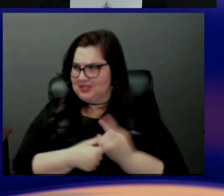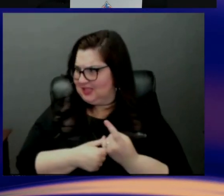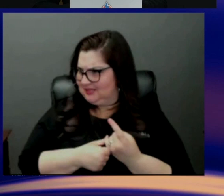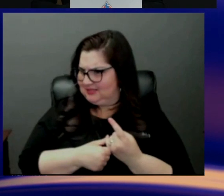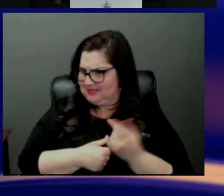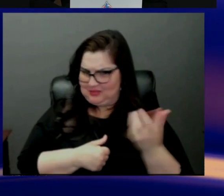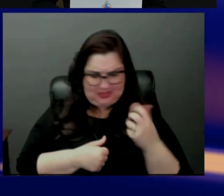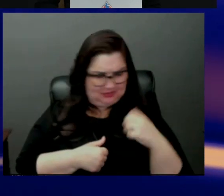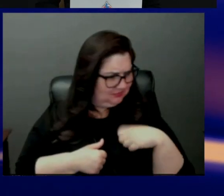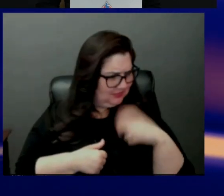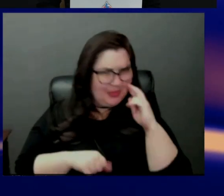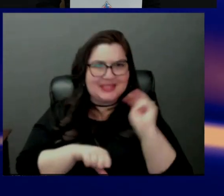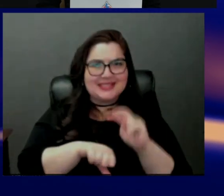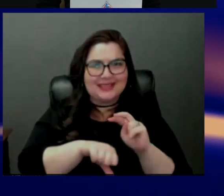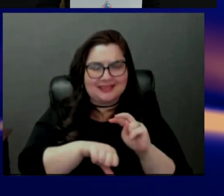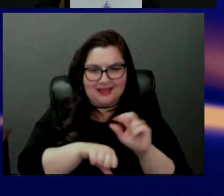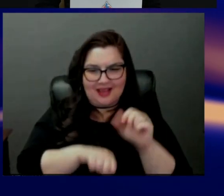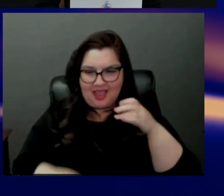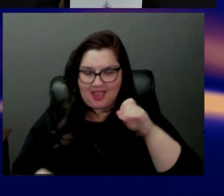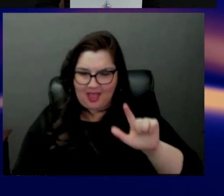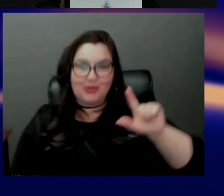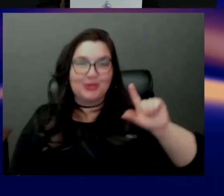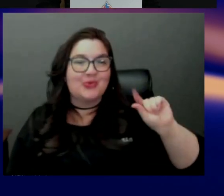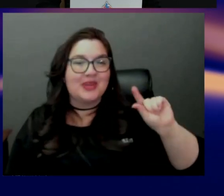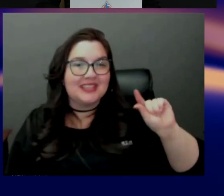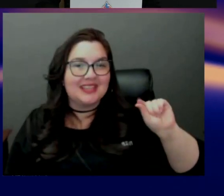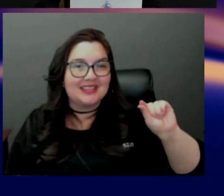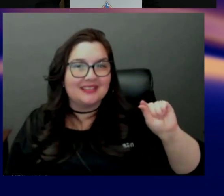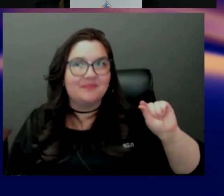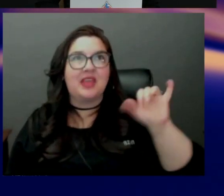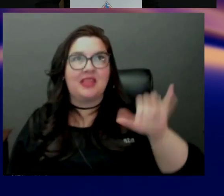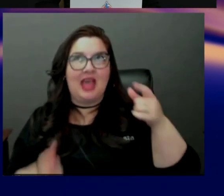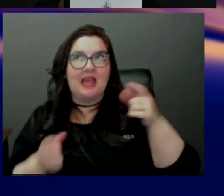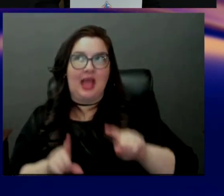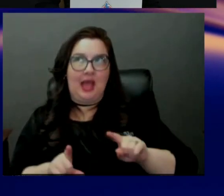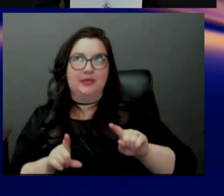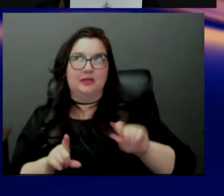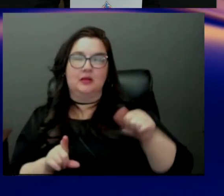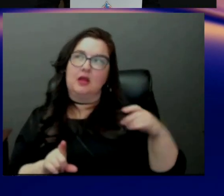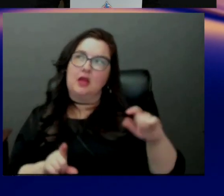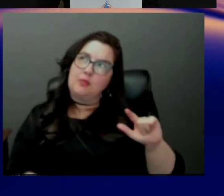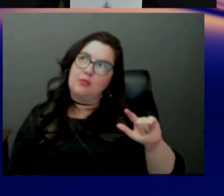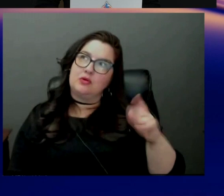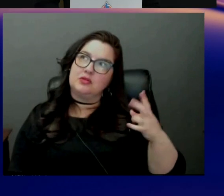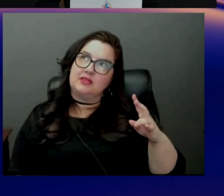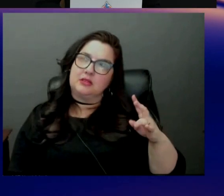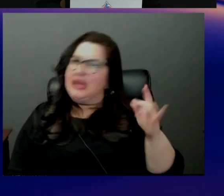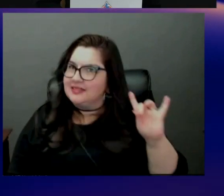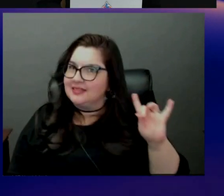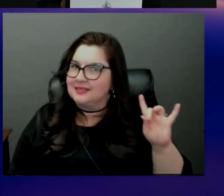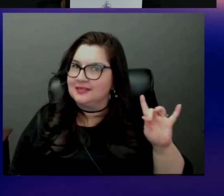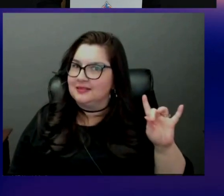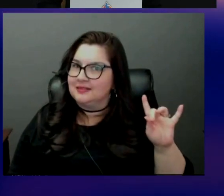It's April 20th. So that happened on April 17th, 18th oh times and days are hard.